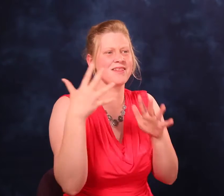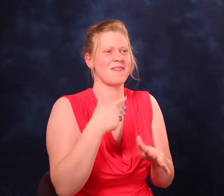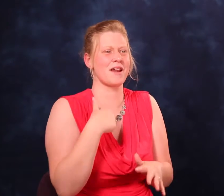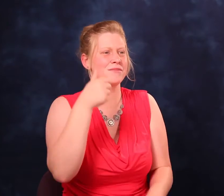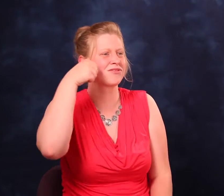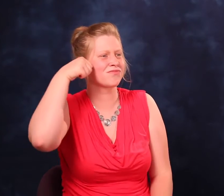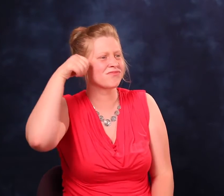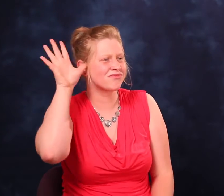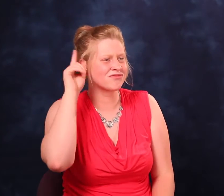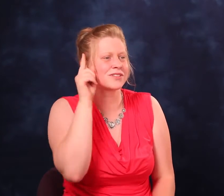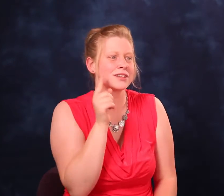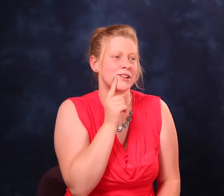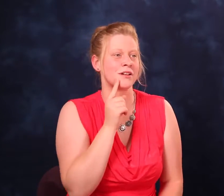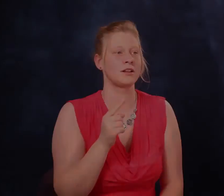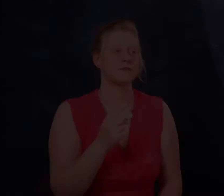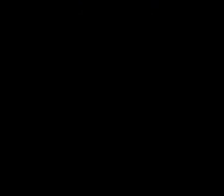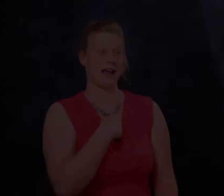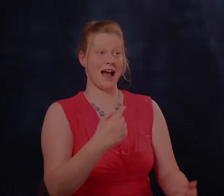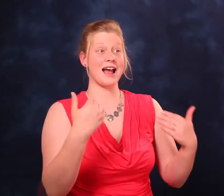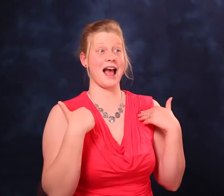an illness that left me profoundly deaf.